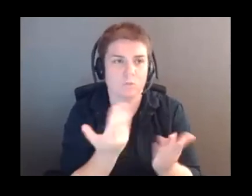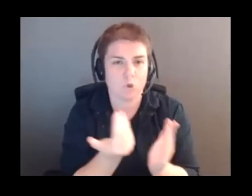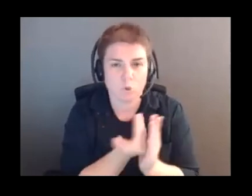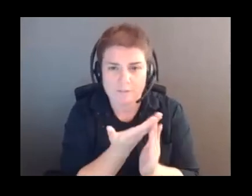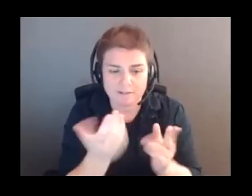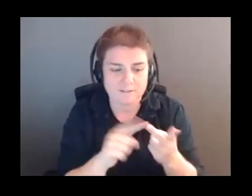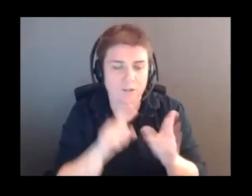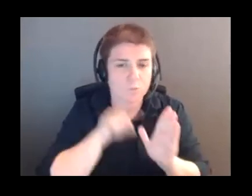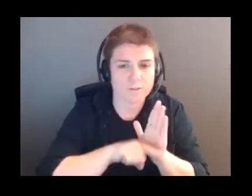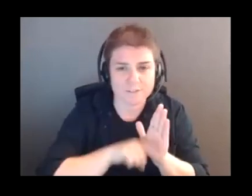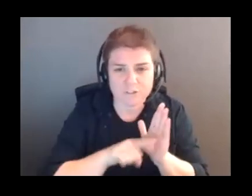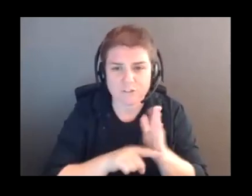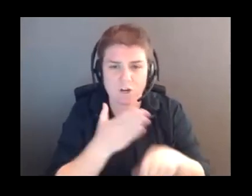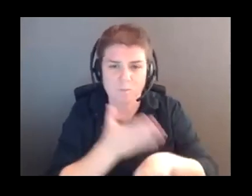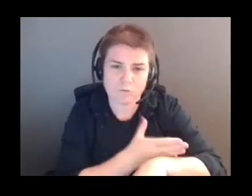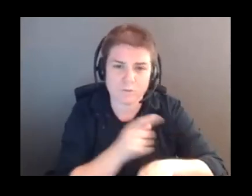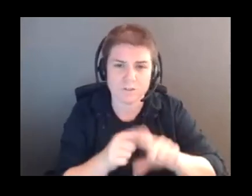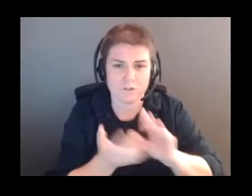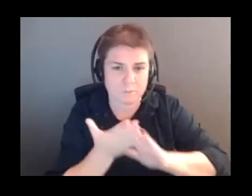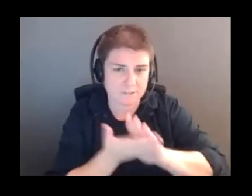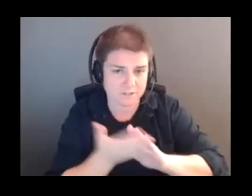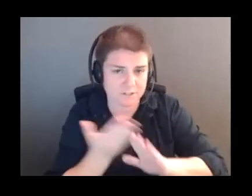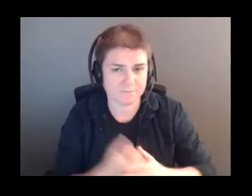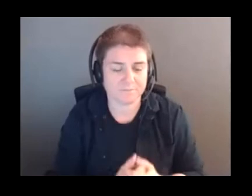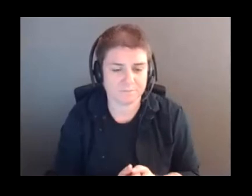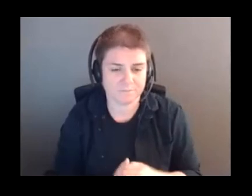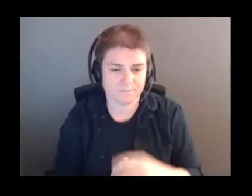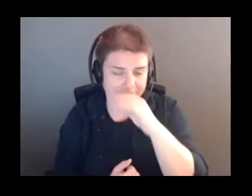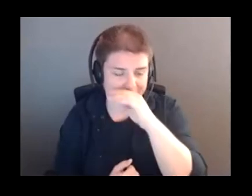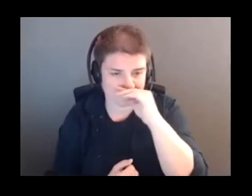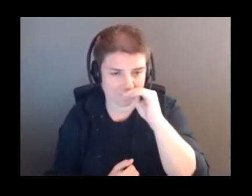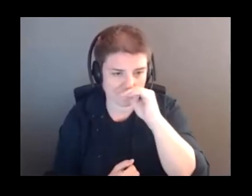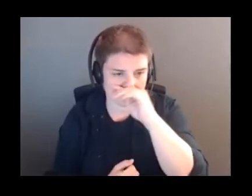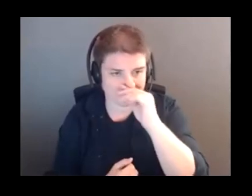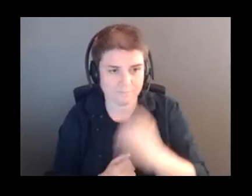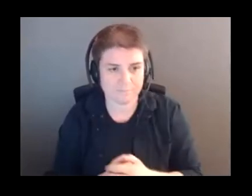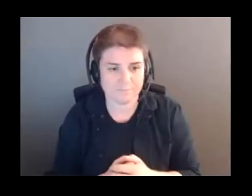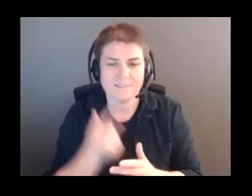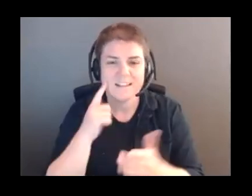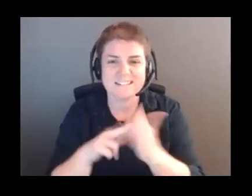or improvements to your administrative practices. The intention of streaming is to help manage